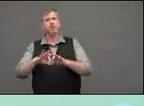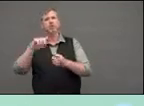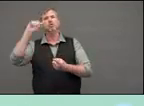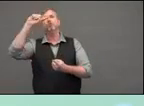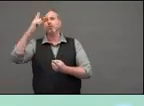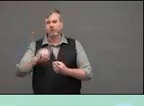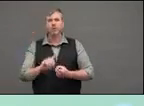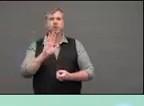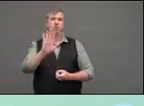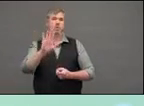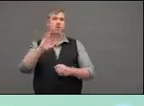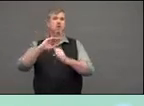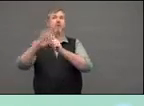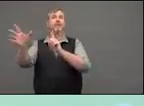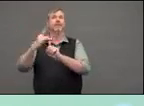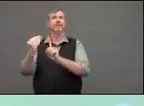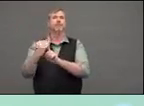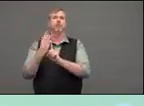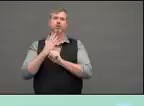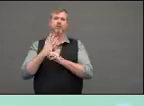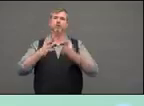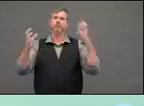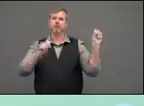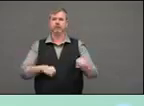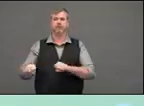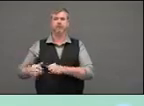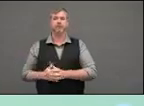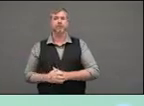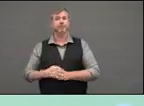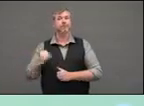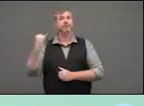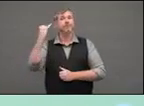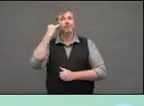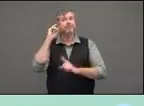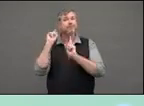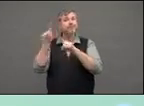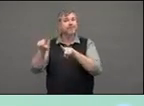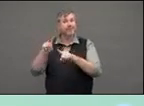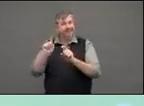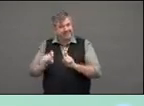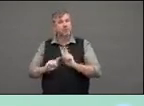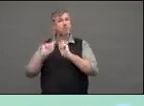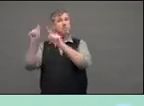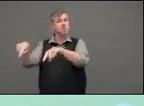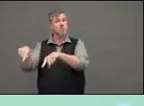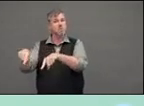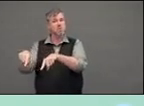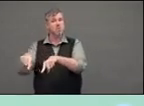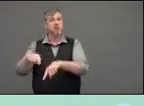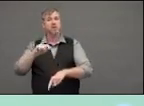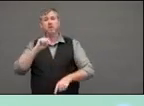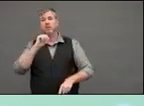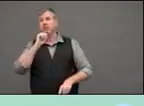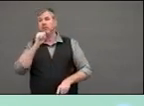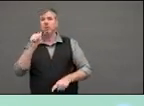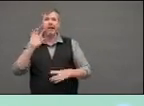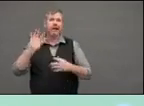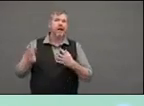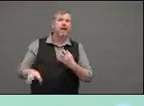take the trips that you need to take and don't do anything else that puts you at a greater risk i know it's summer we want